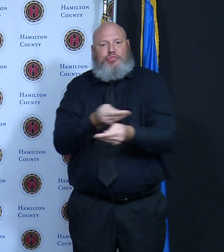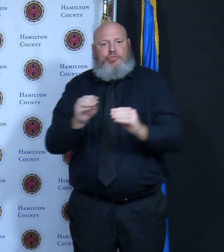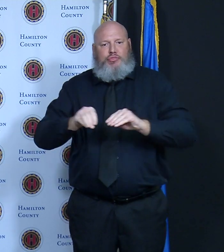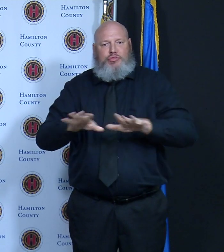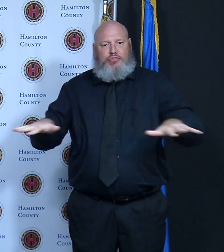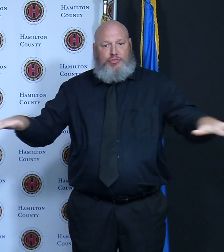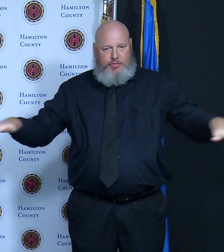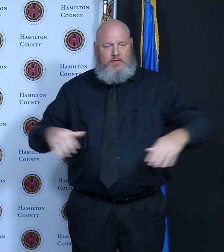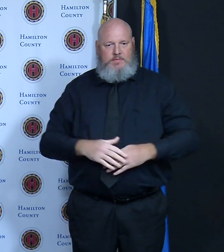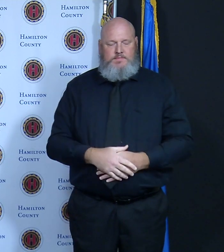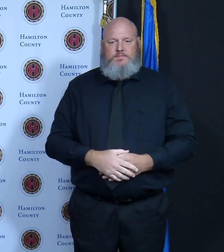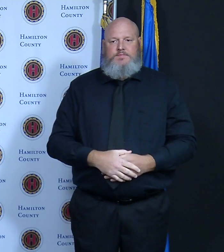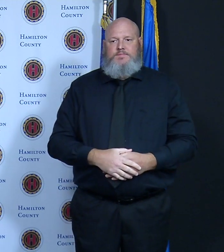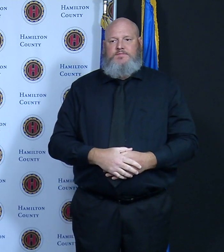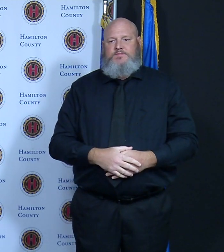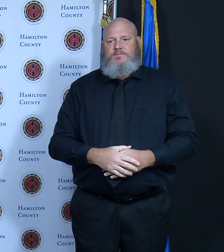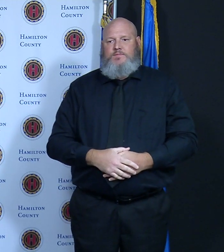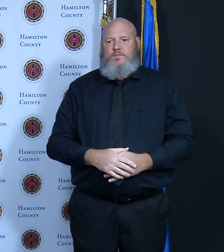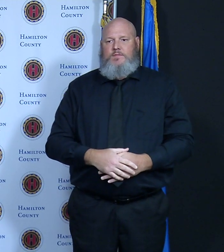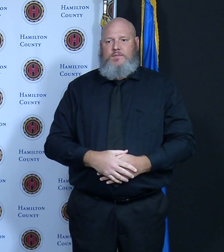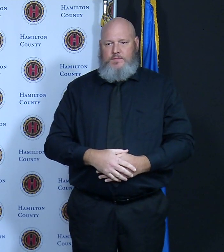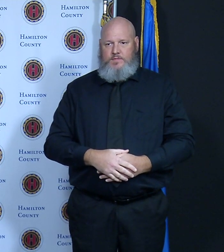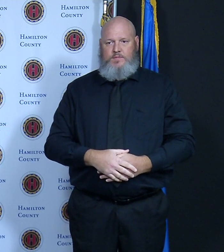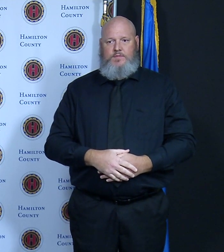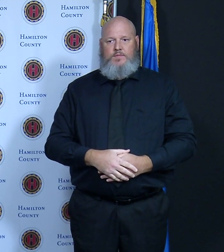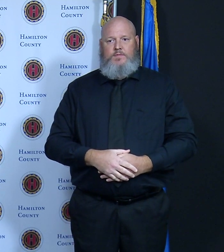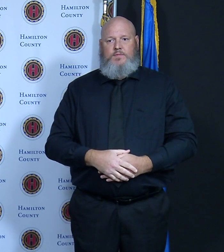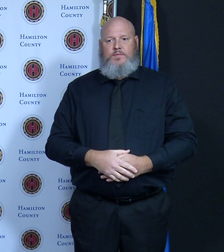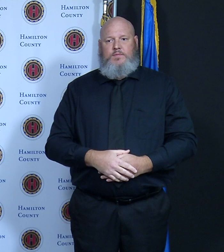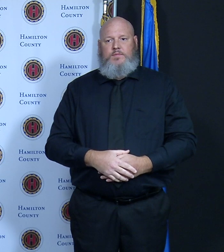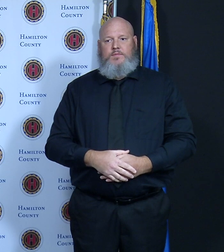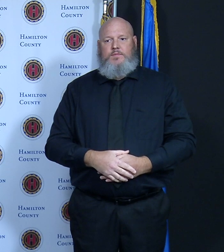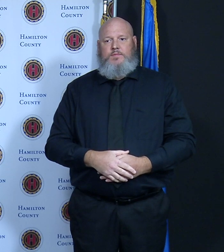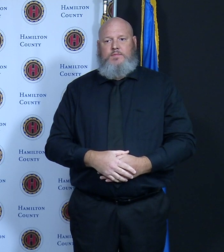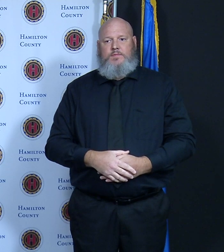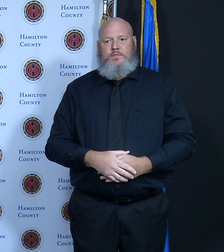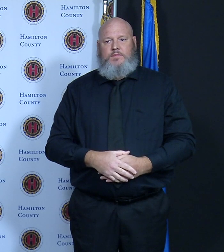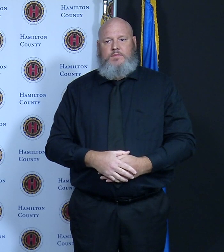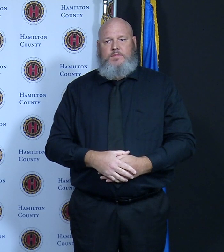here we are preparing for increased caseload in our healthcare system in a